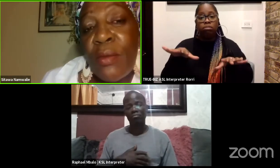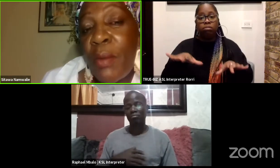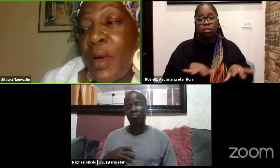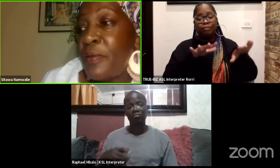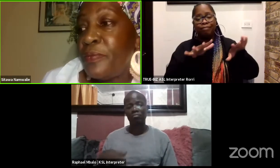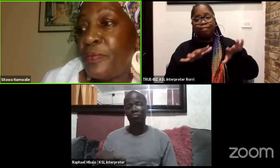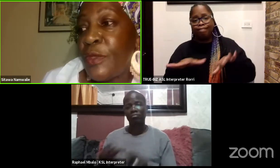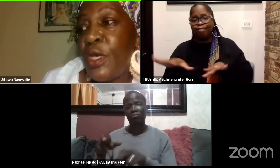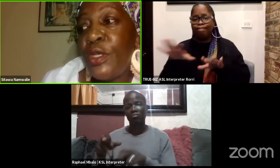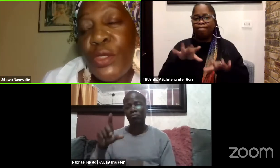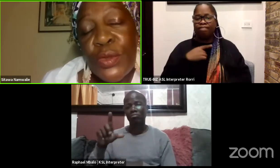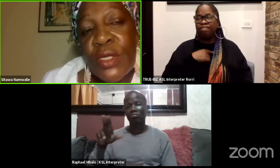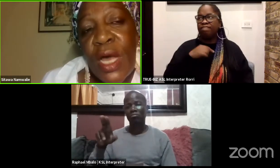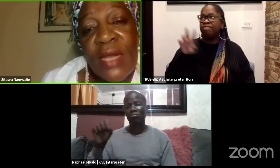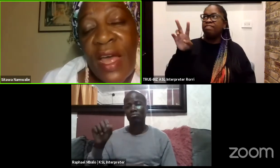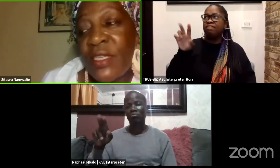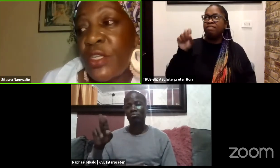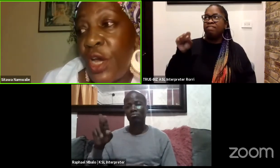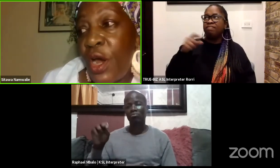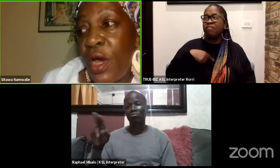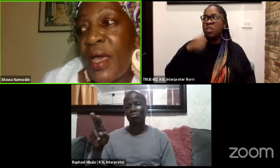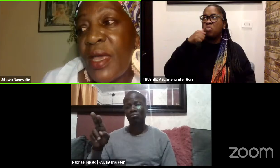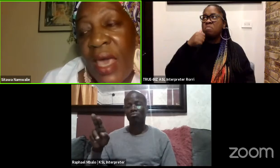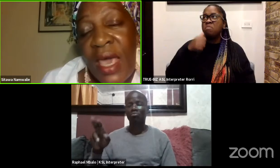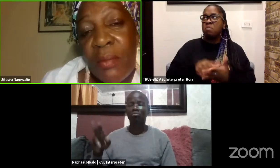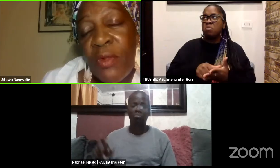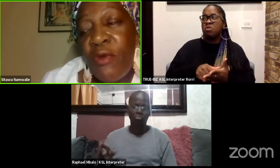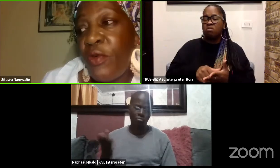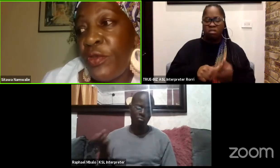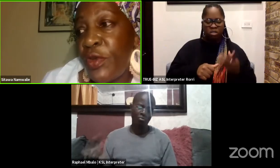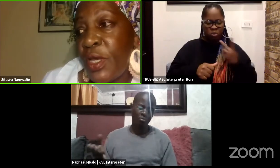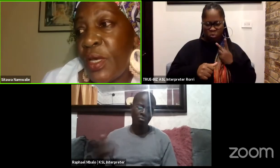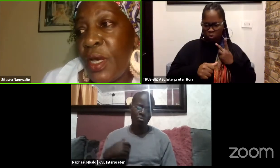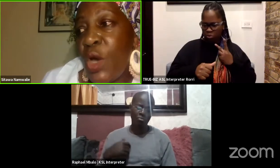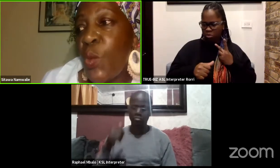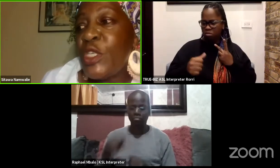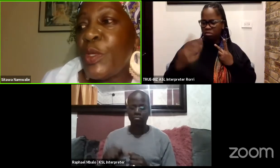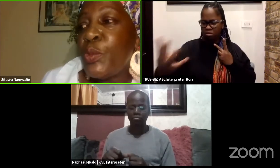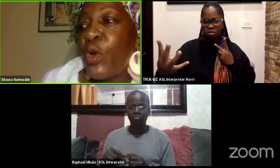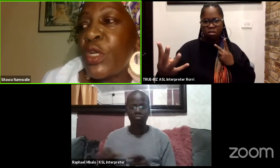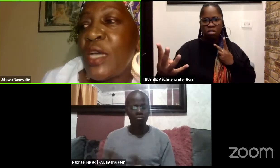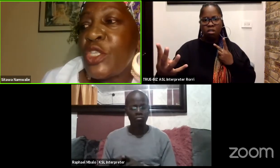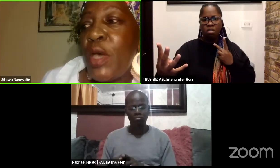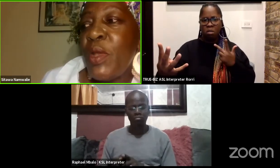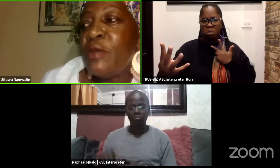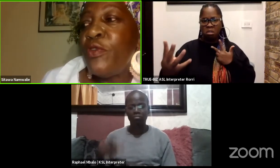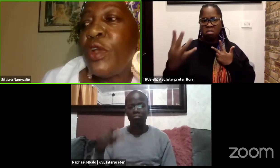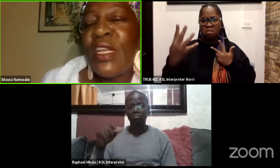I remember, deuce, advantage her, game 4-3. "Whispers broadcast your imminent fall